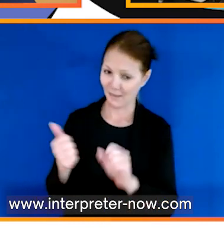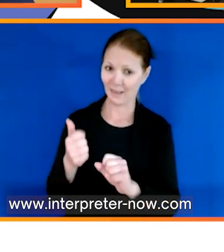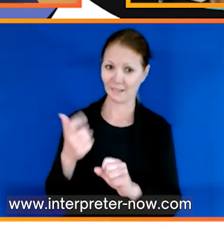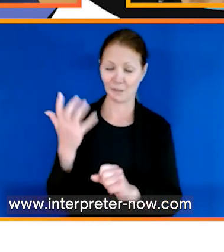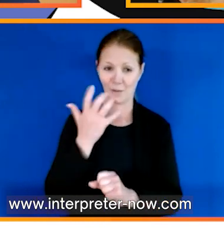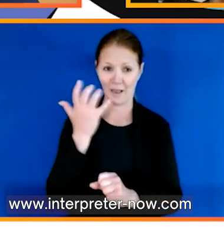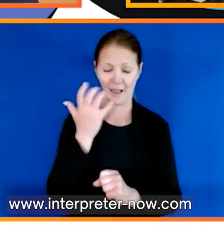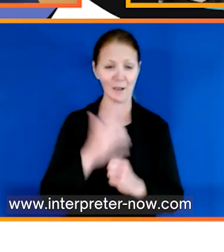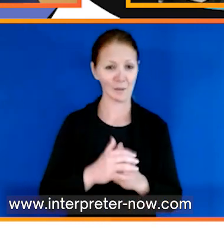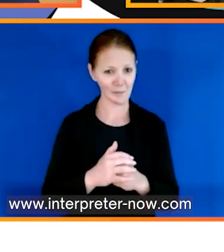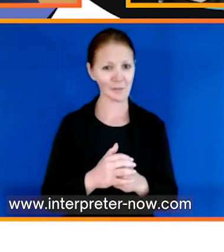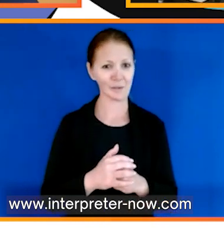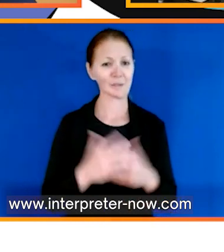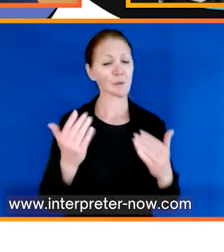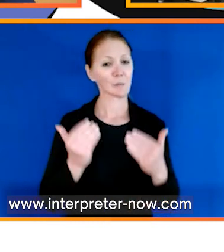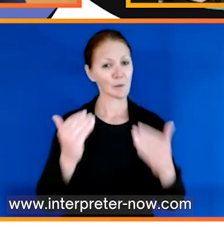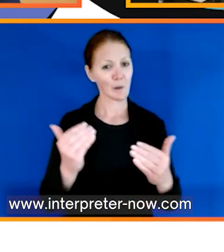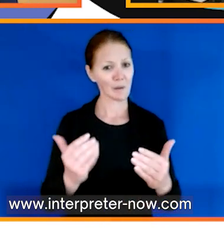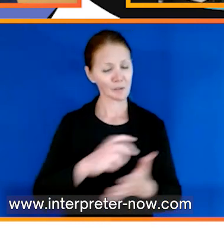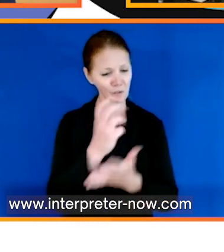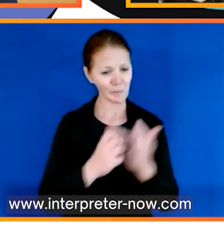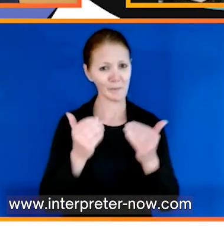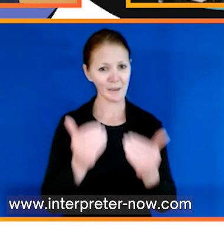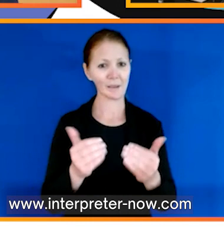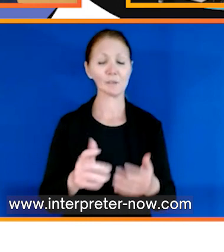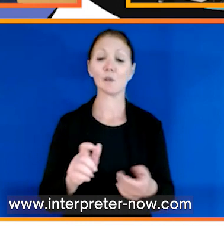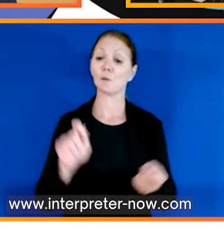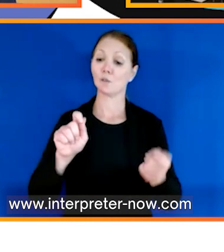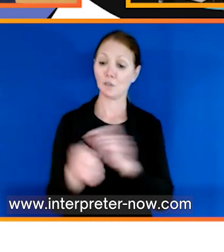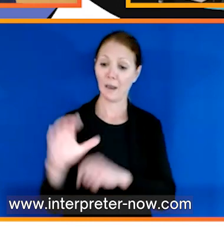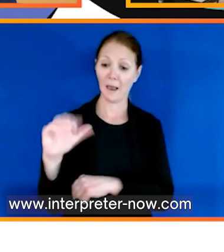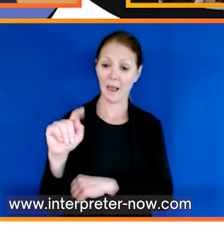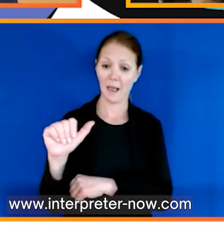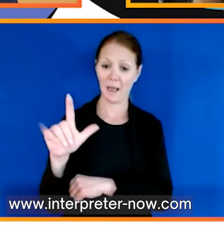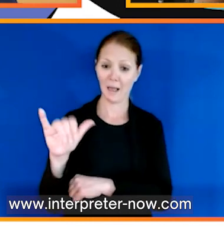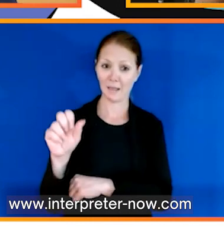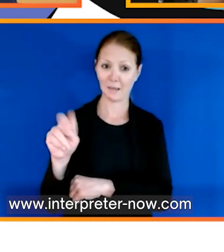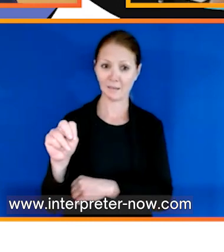How has time flown! So let's jump into it.